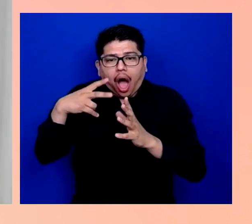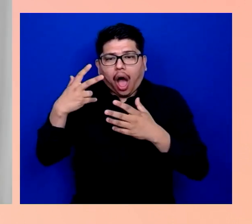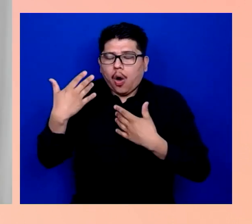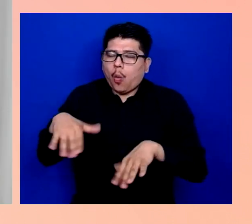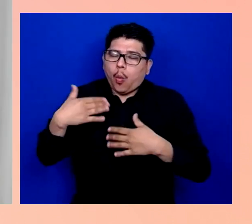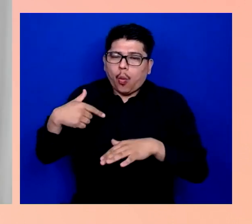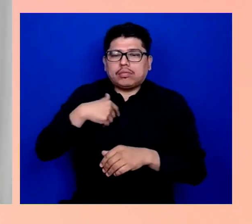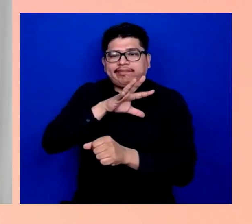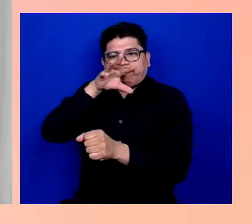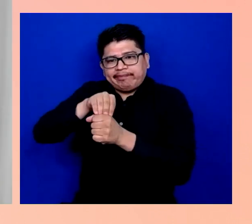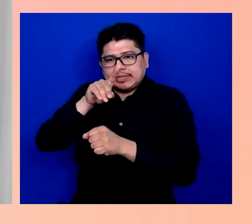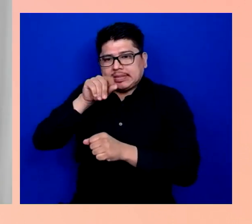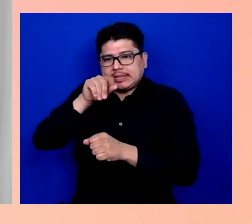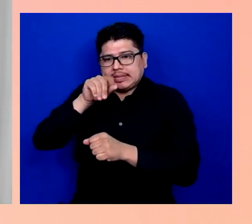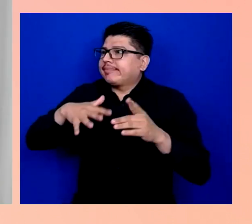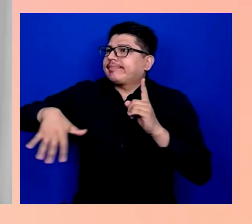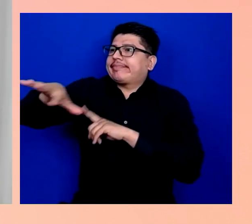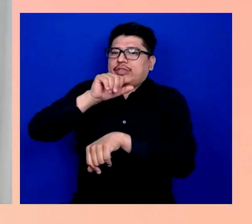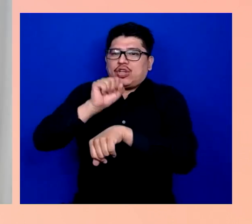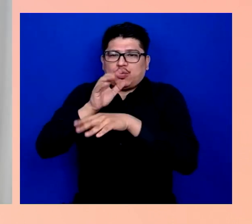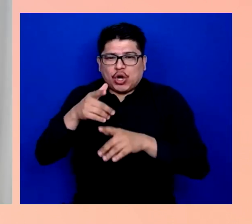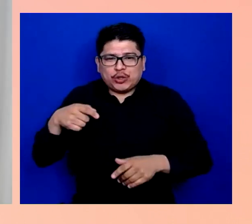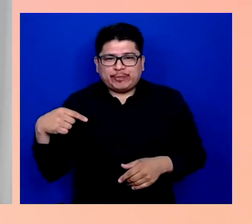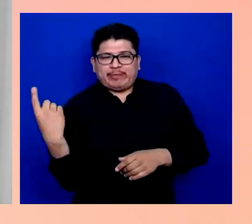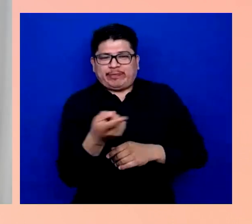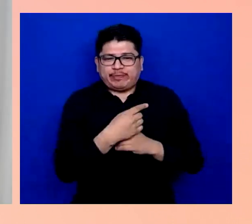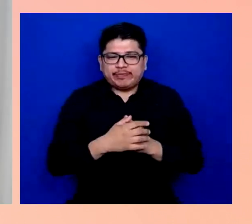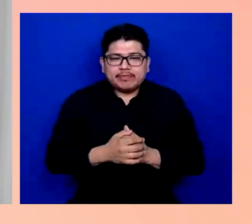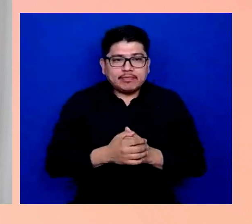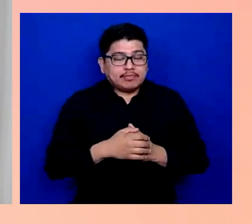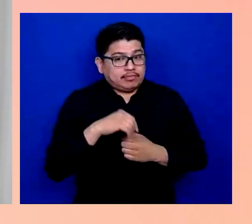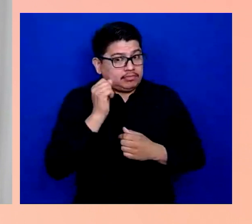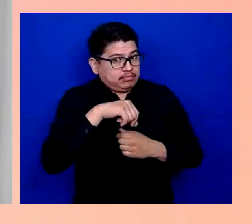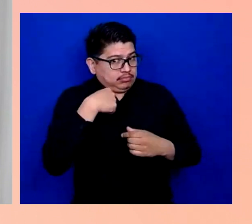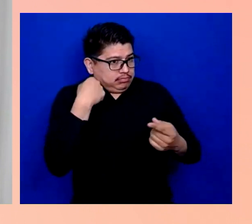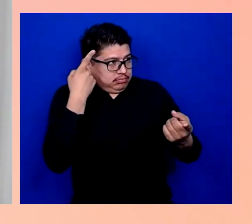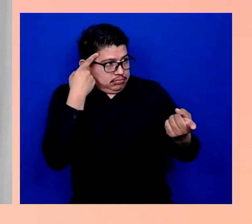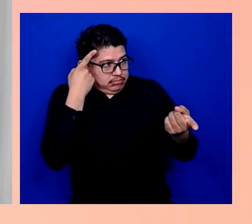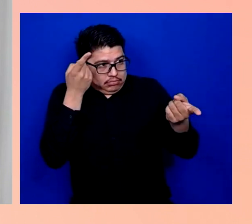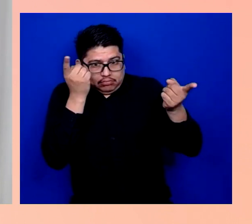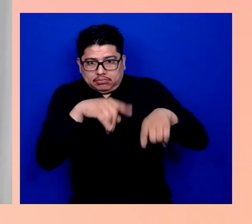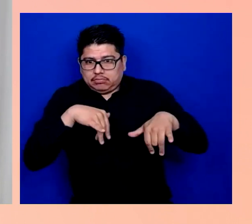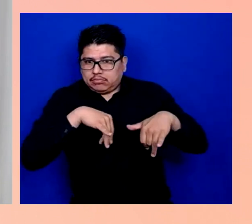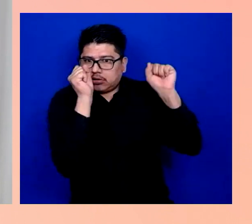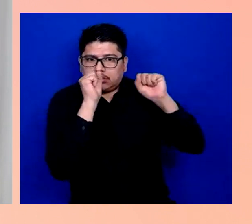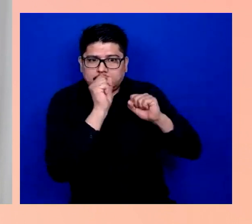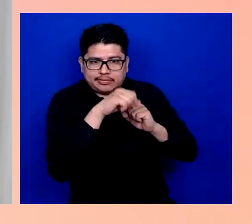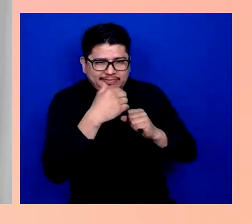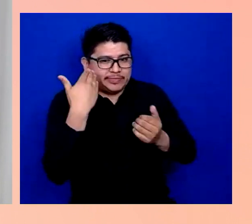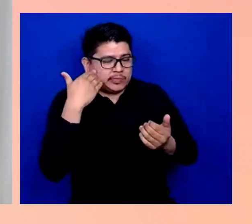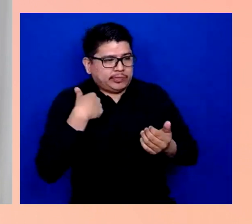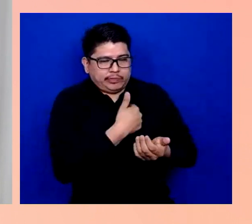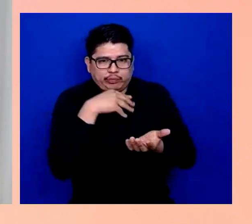I definitely agree, and that's why some of the learnings that I've gotten from you about intersectionality that we had to put in